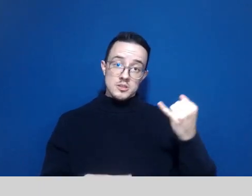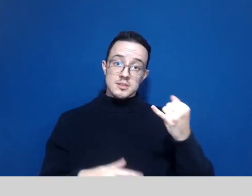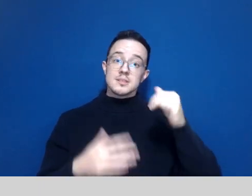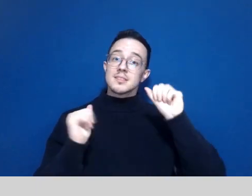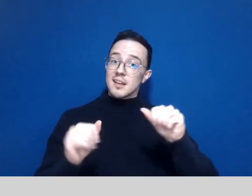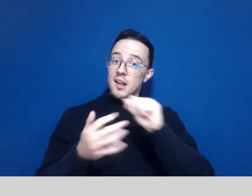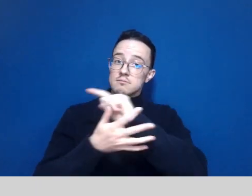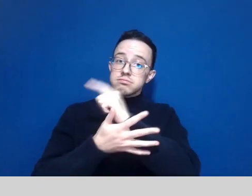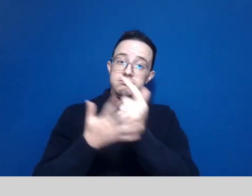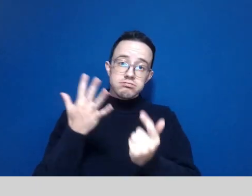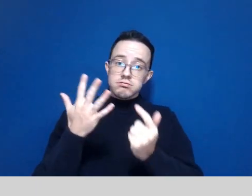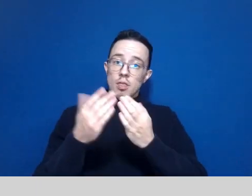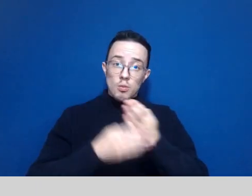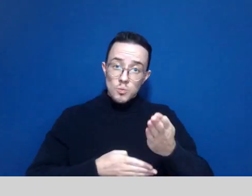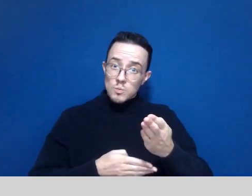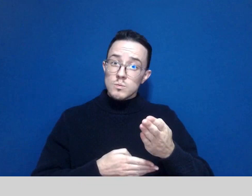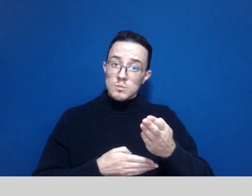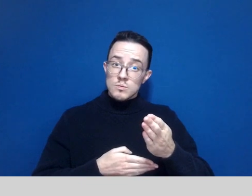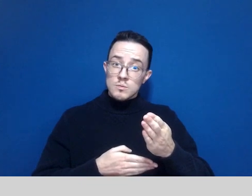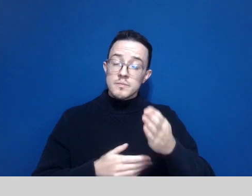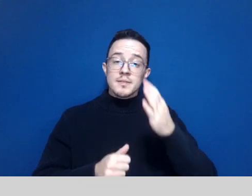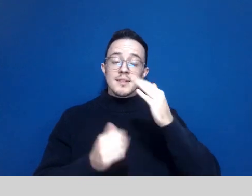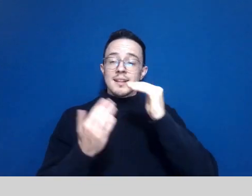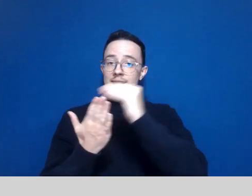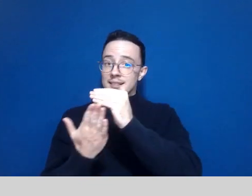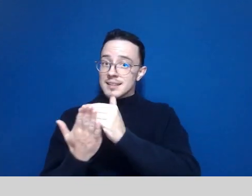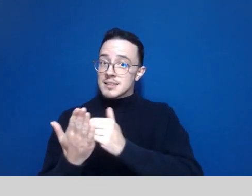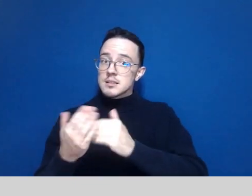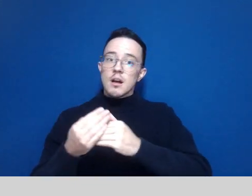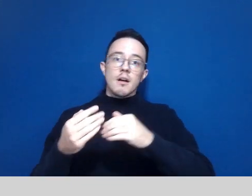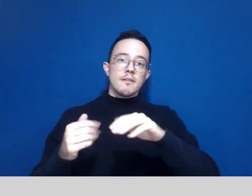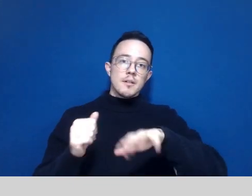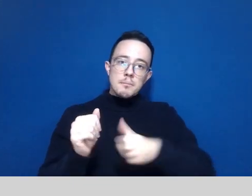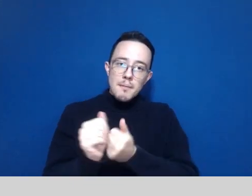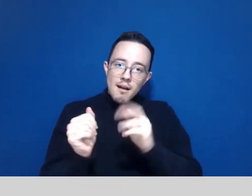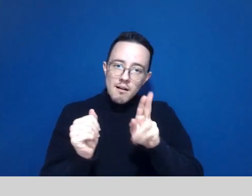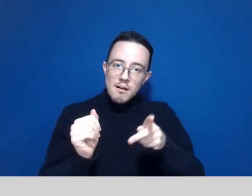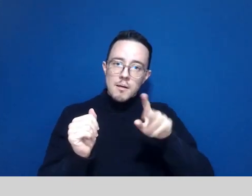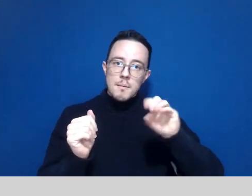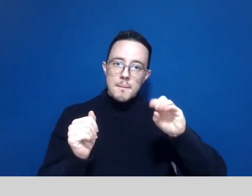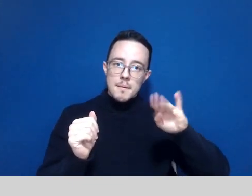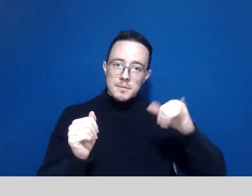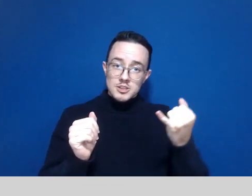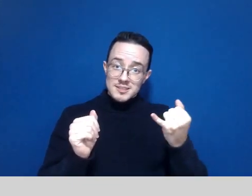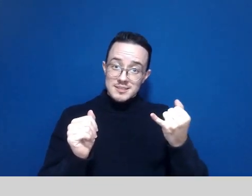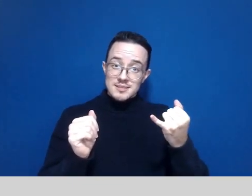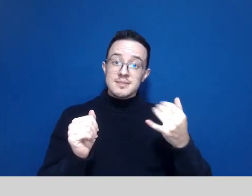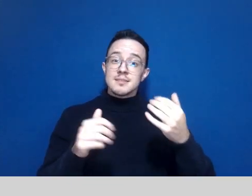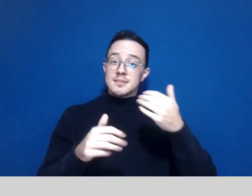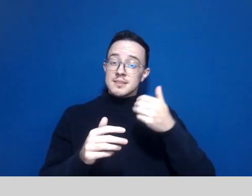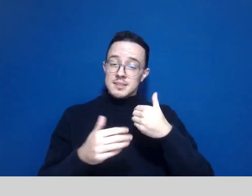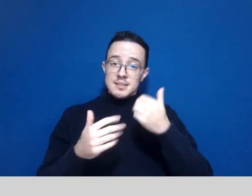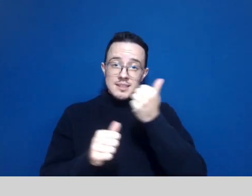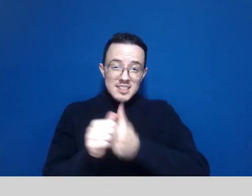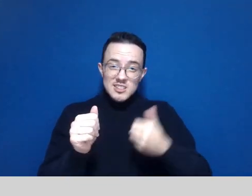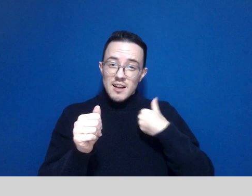You have a list of alternative objects that each have their own confidence, their own content.